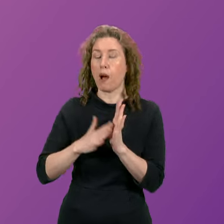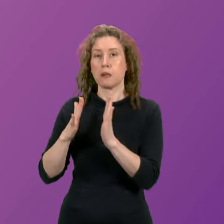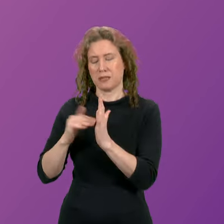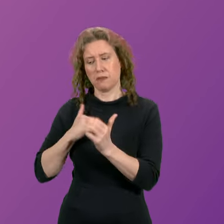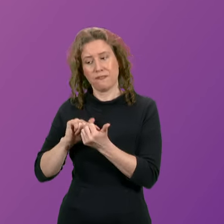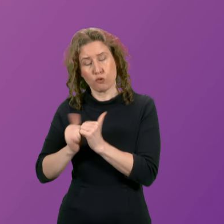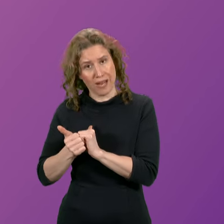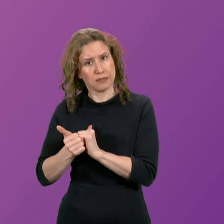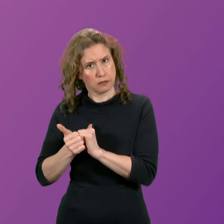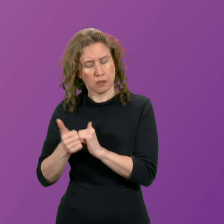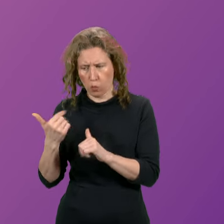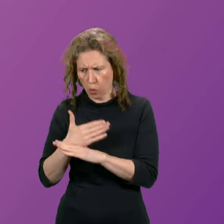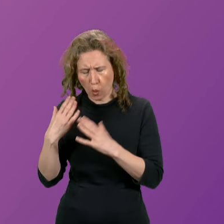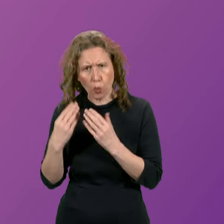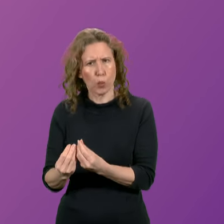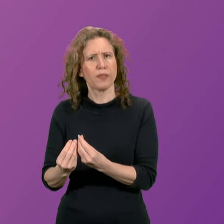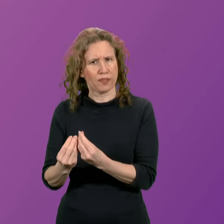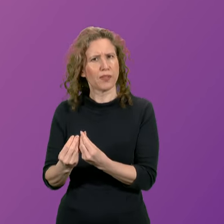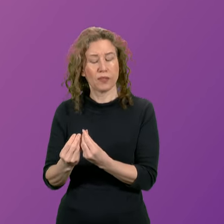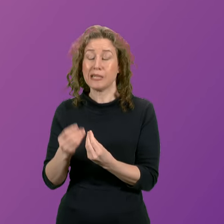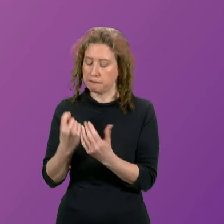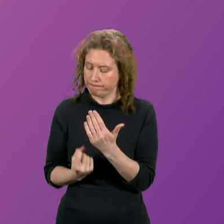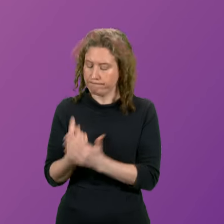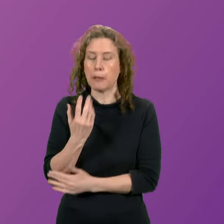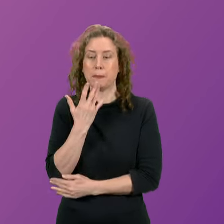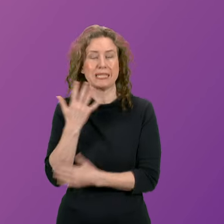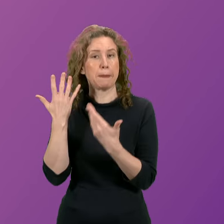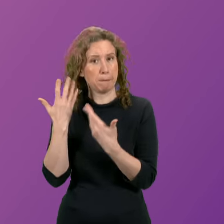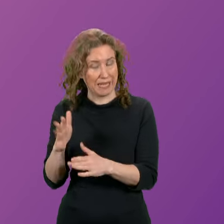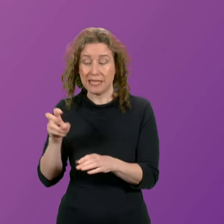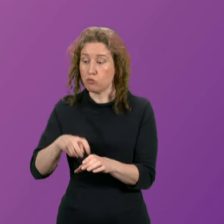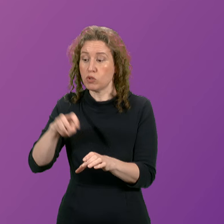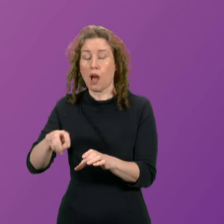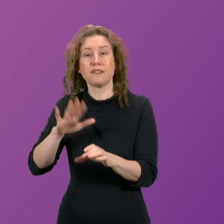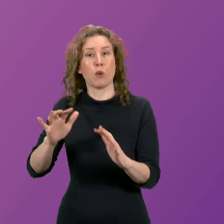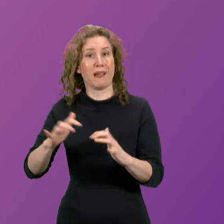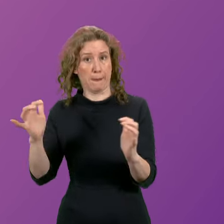and colleague of mine. He has made mistakes, he has resigned from the Cabinet, and he has paid